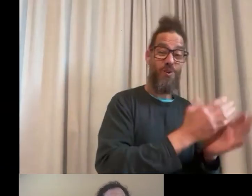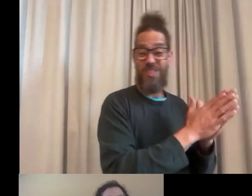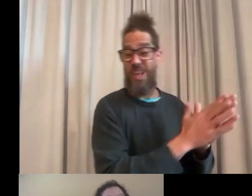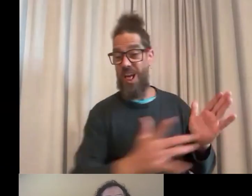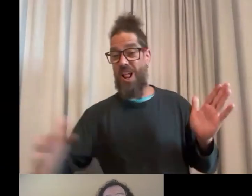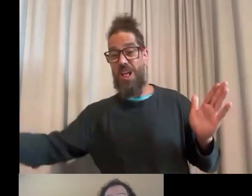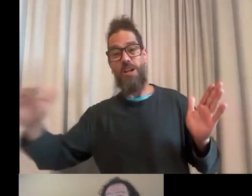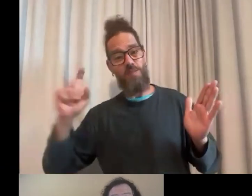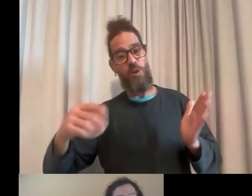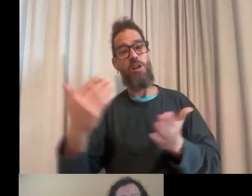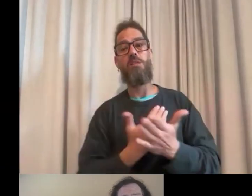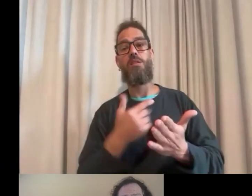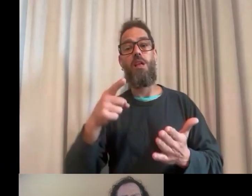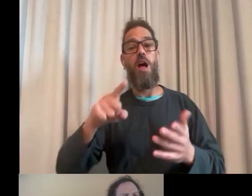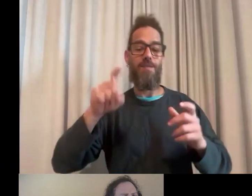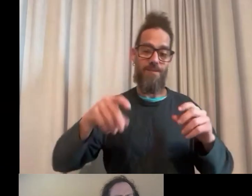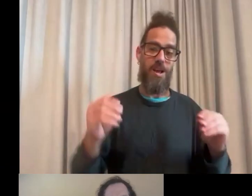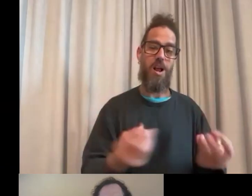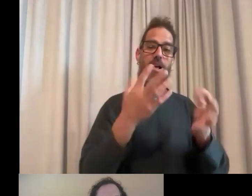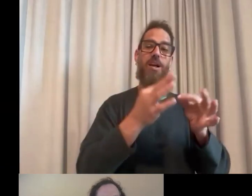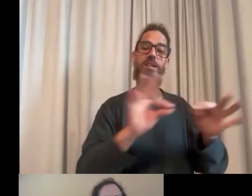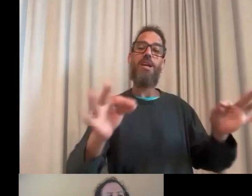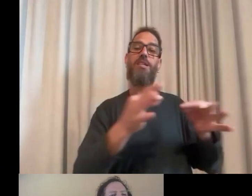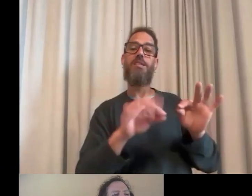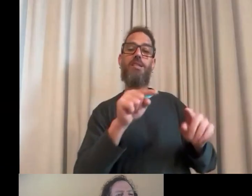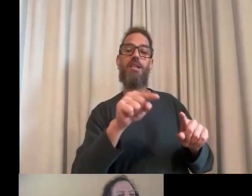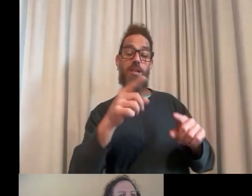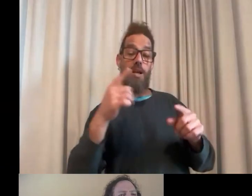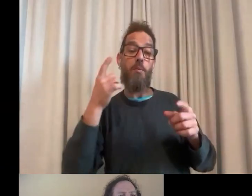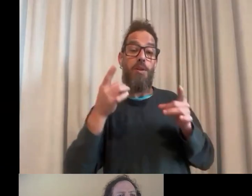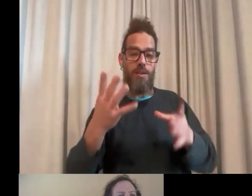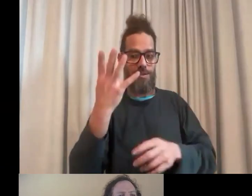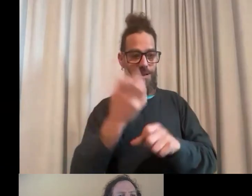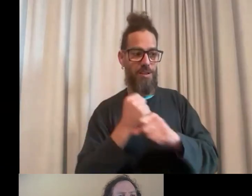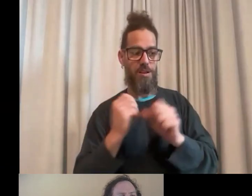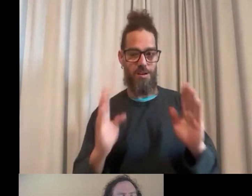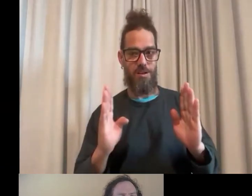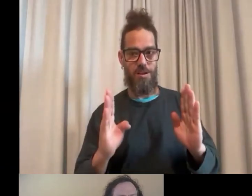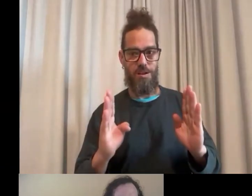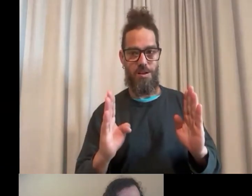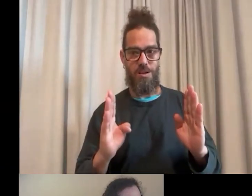four years from the day the training happened or the statement was published, et cetera. Mhm.